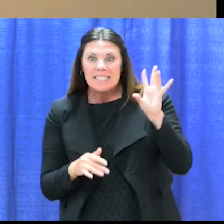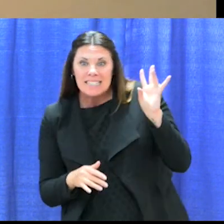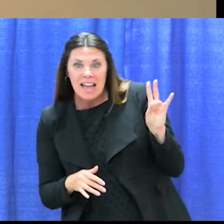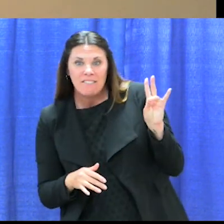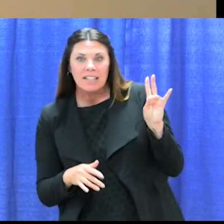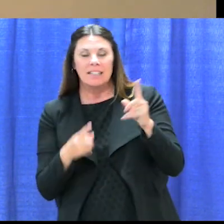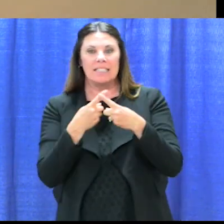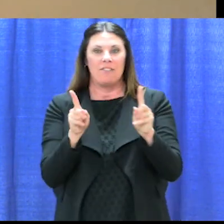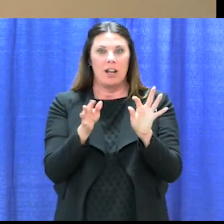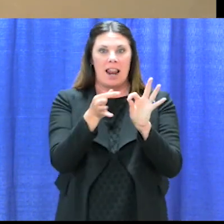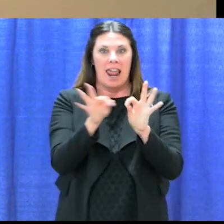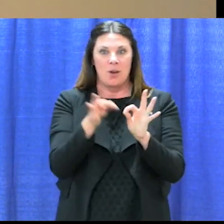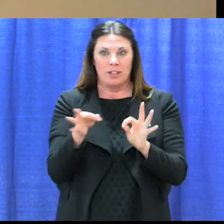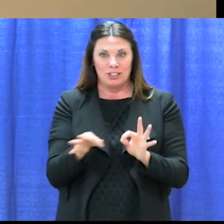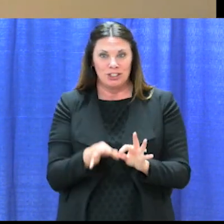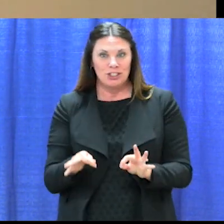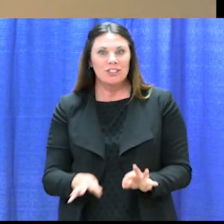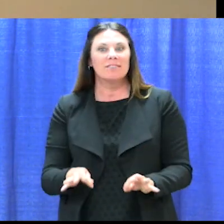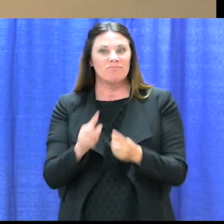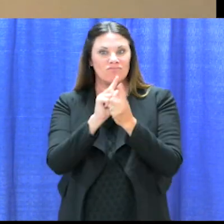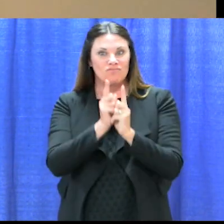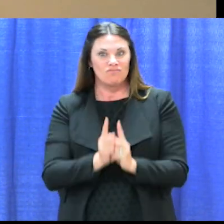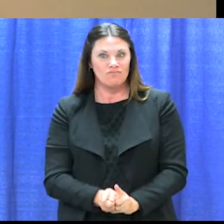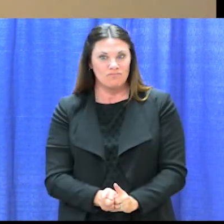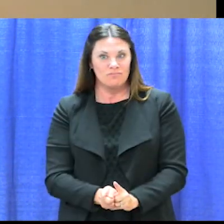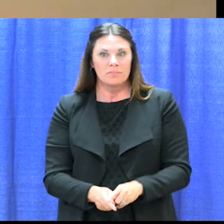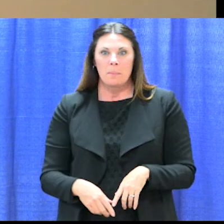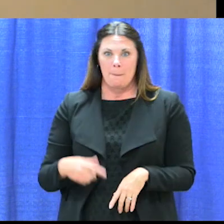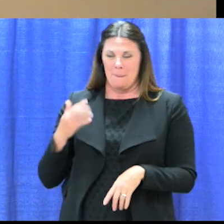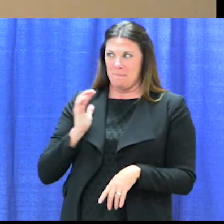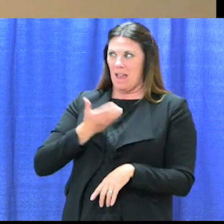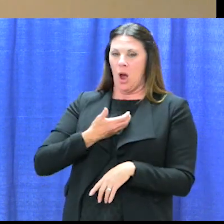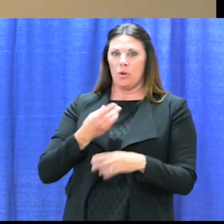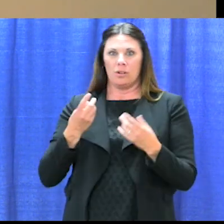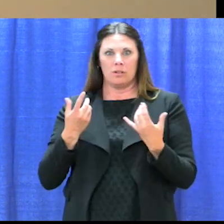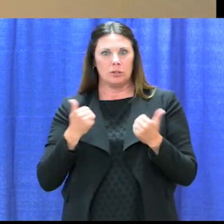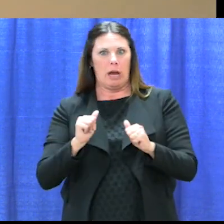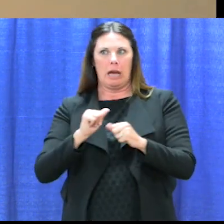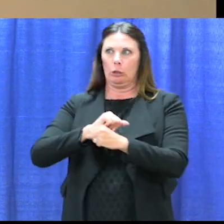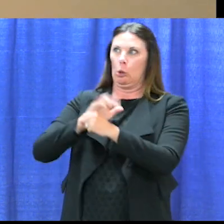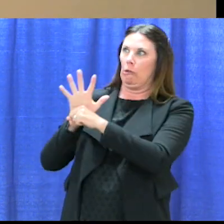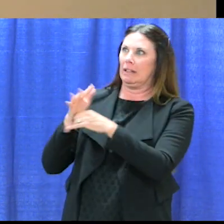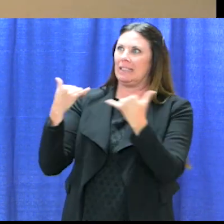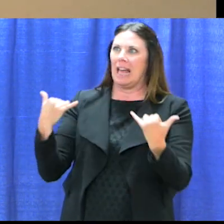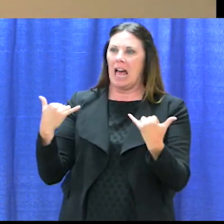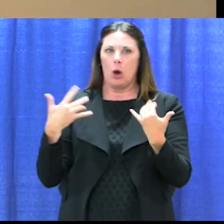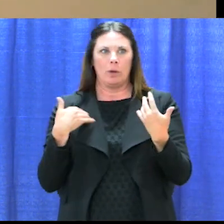We've advertised the our response to COVID to communities of country in 26 different languages.